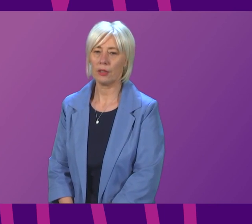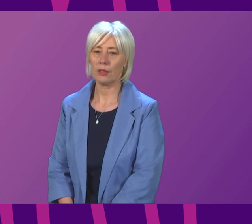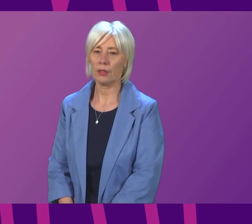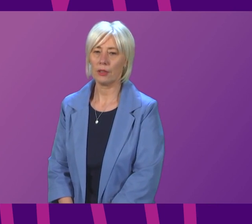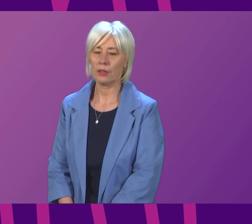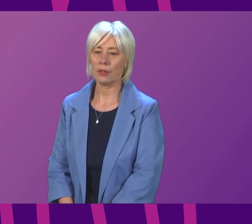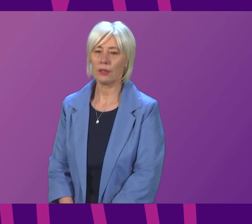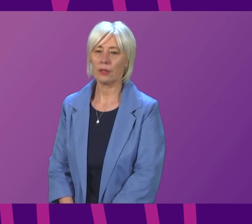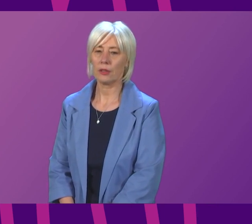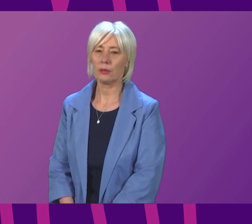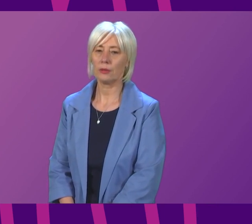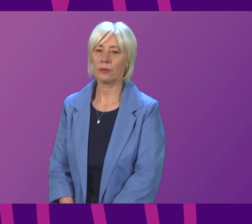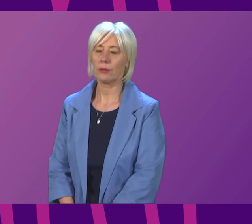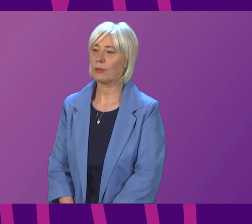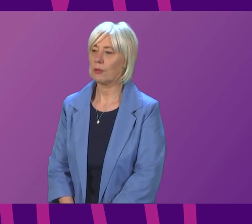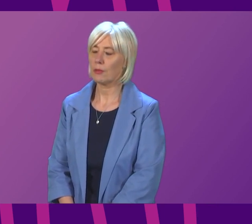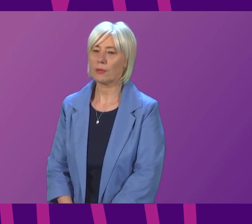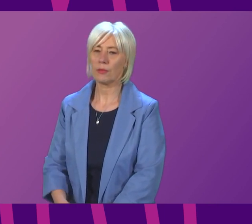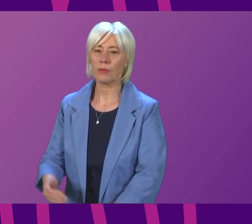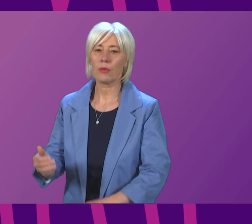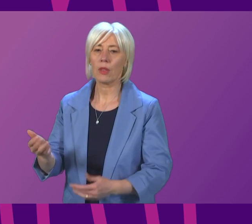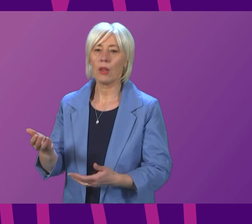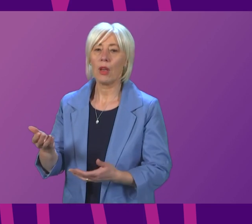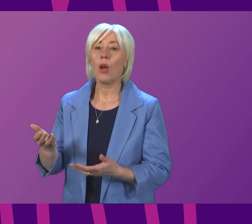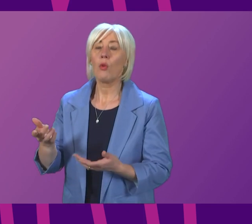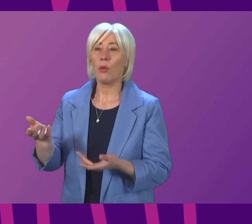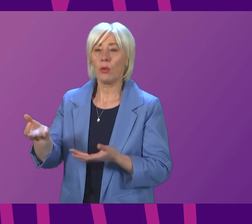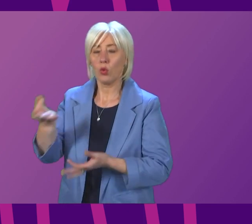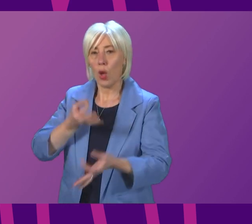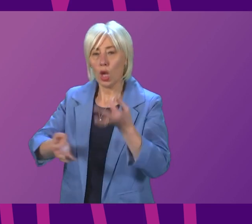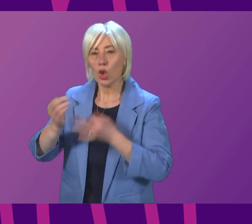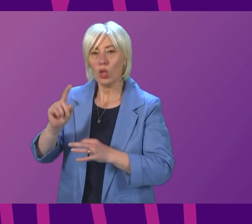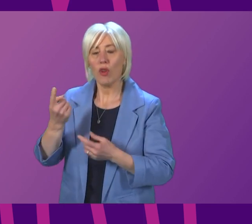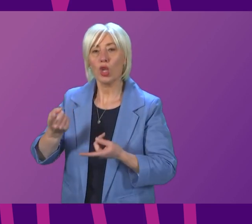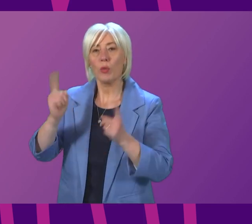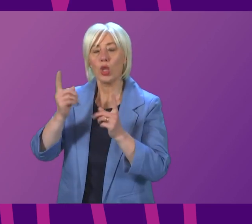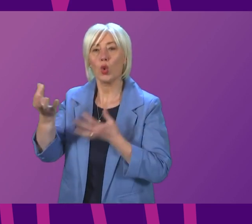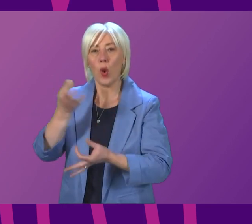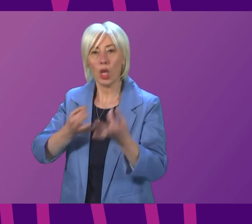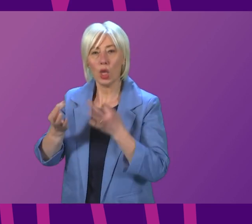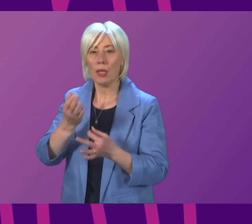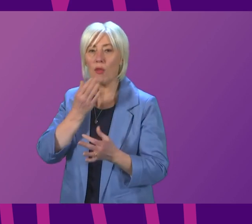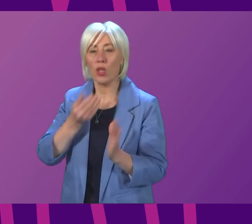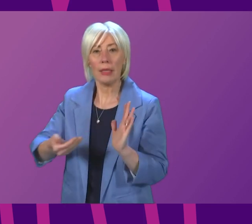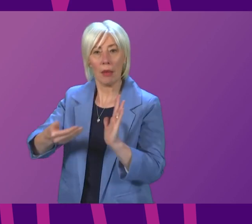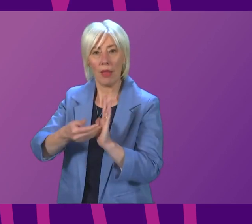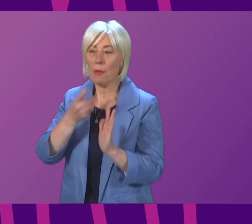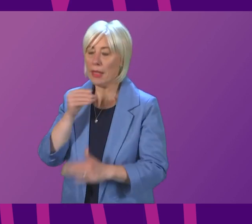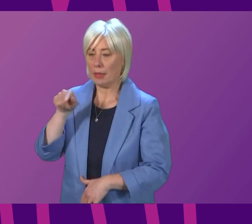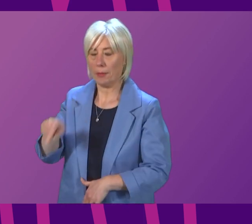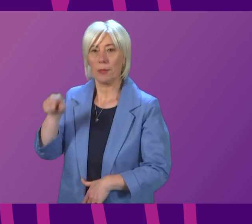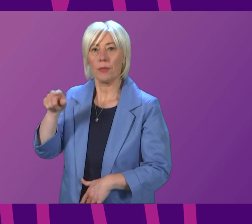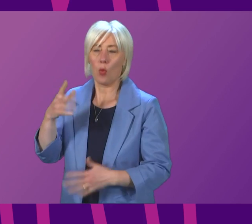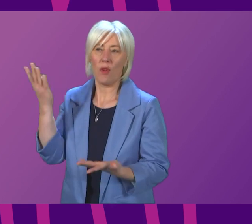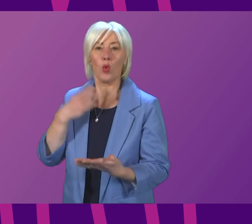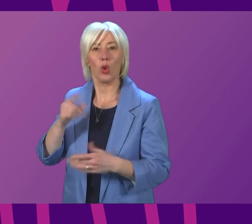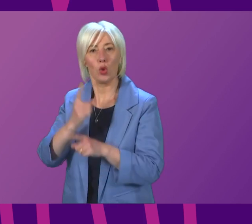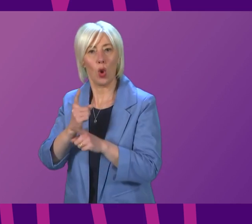Members who wish to ask supplementaries on questions 3 to 6 should press their buttons